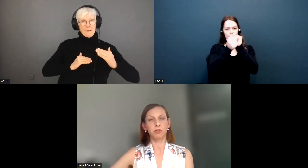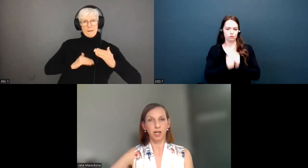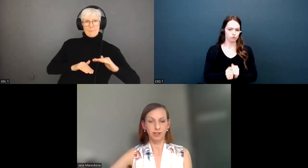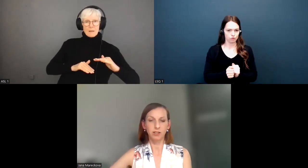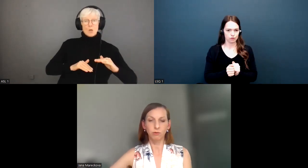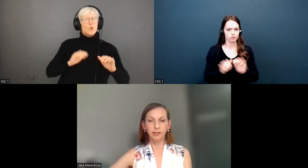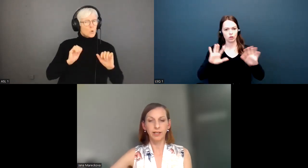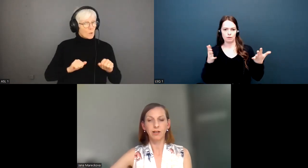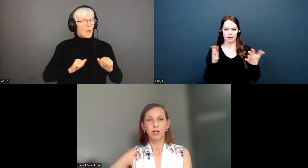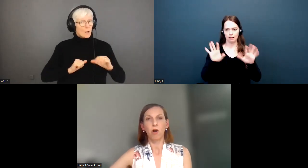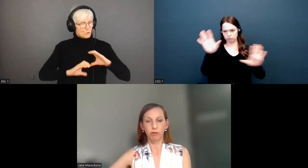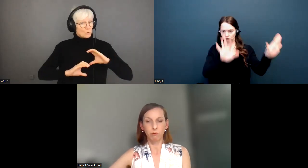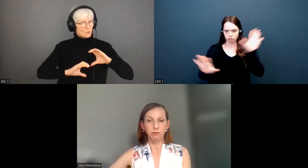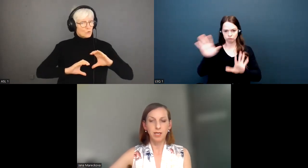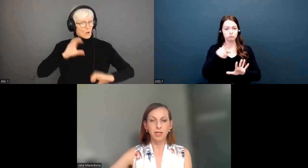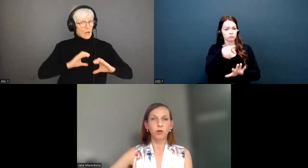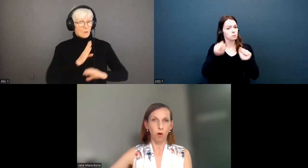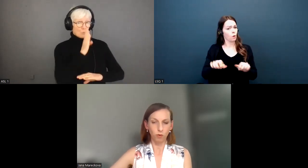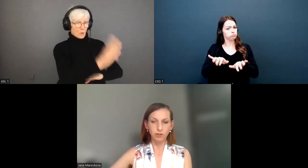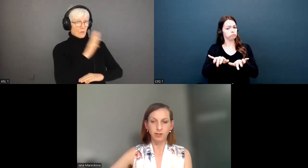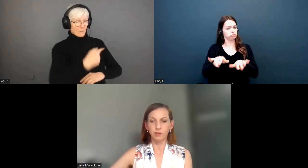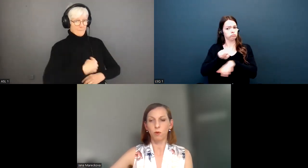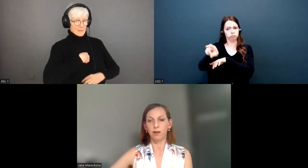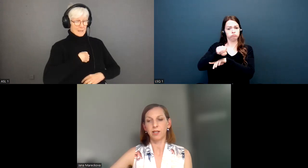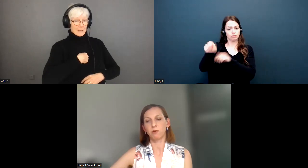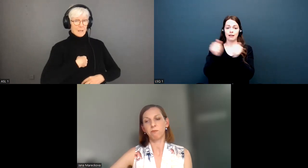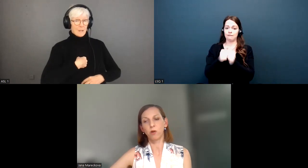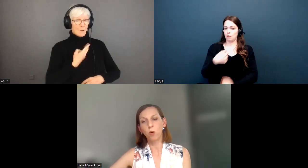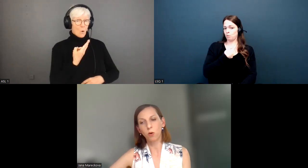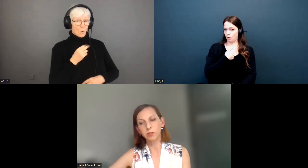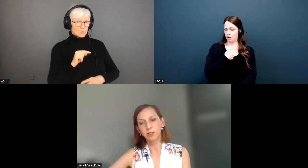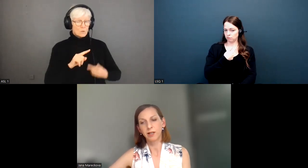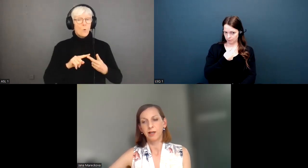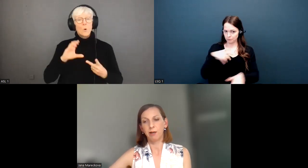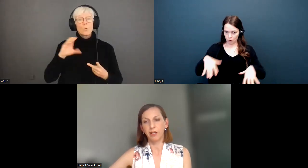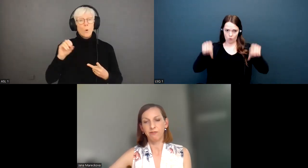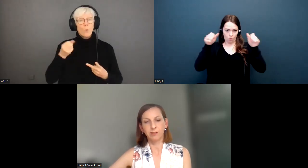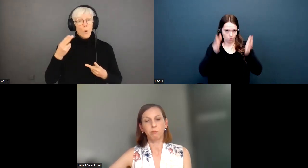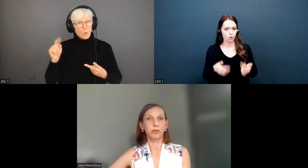to chat directly only with me your host as well as with my co-host and my event support